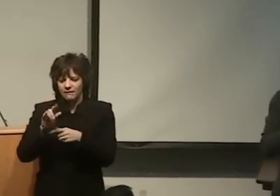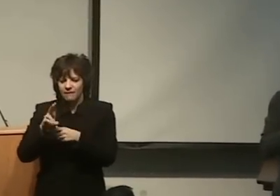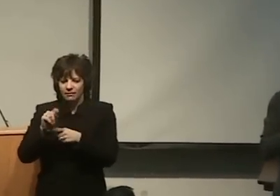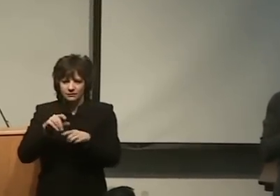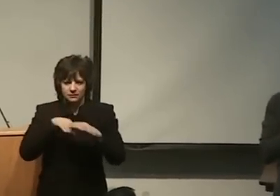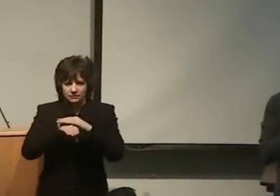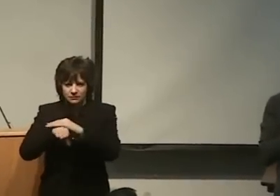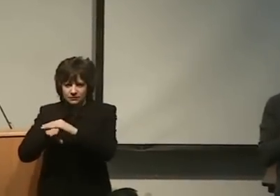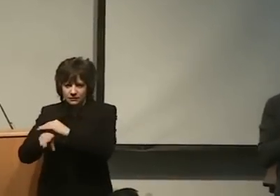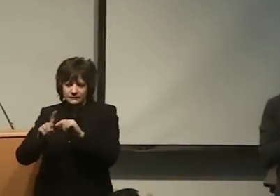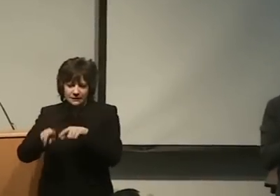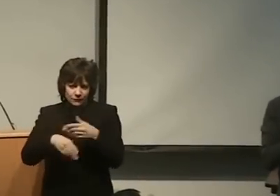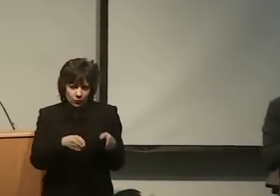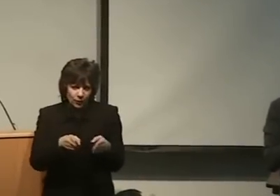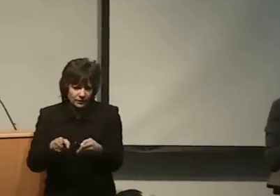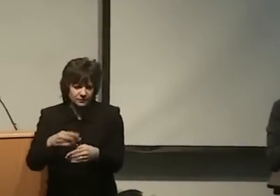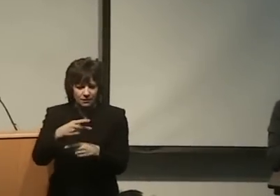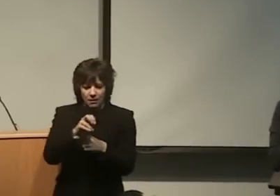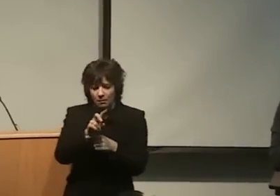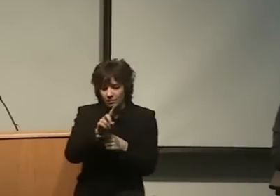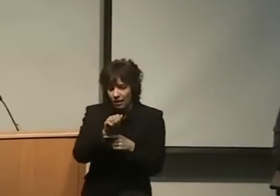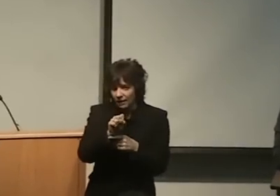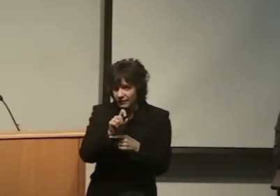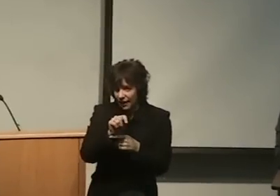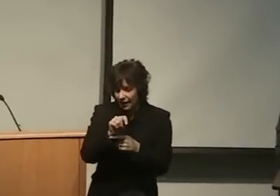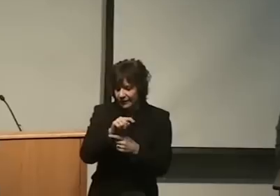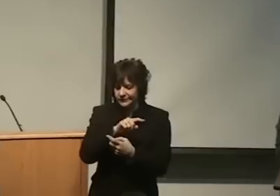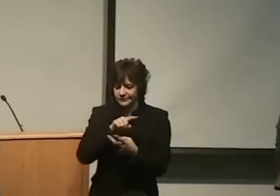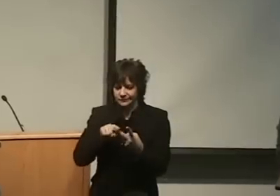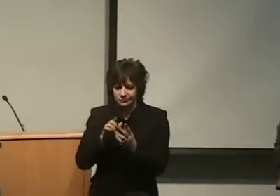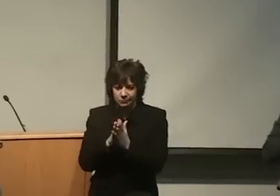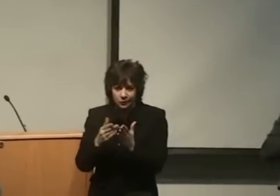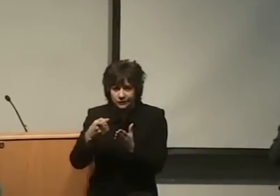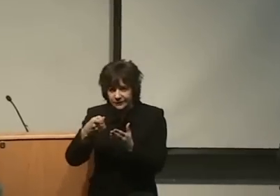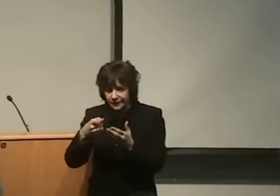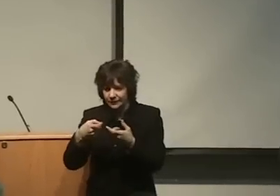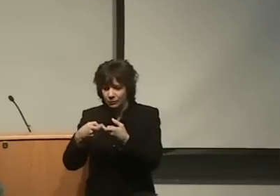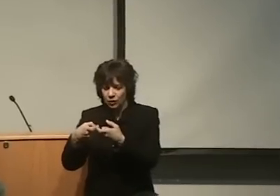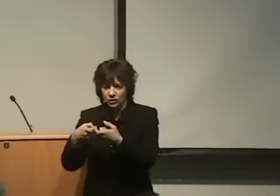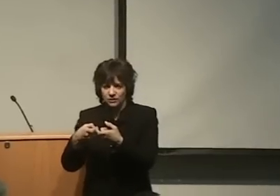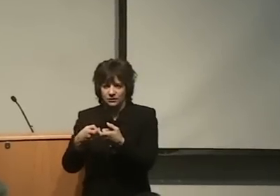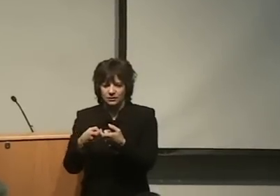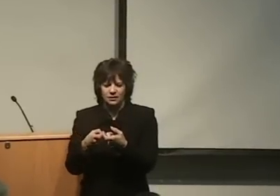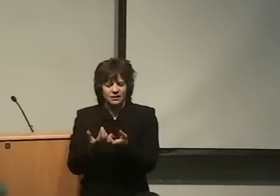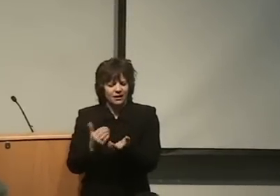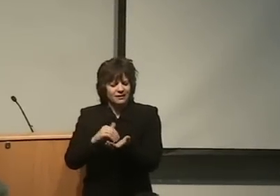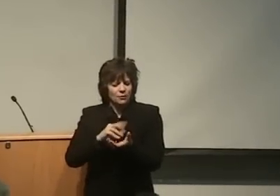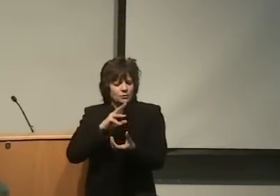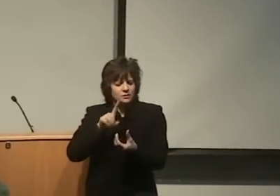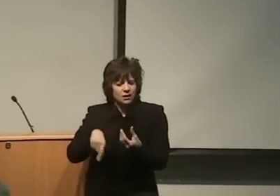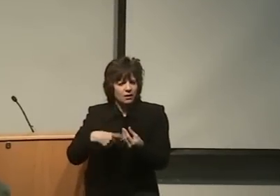This is true for podcasts even more so. But you can now -- again, we're just talking about how I want --